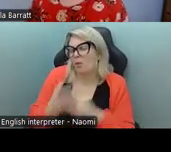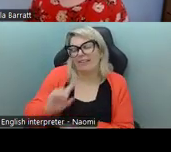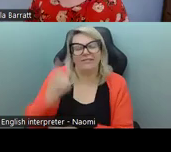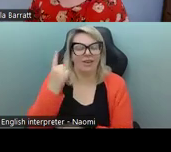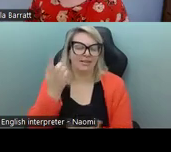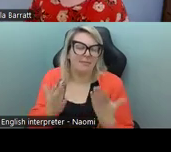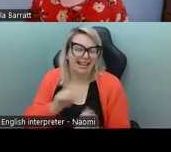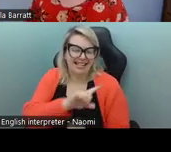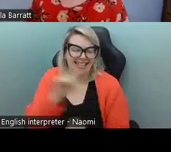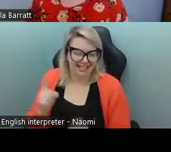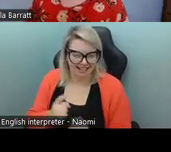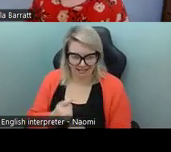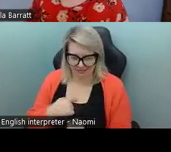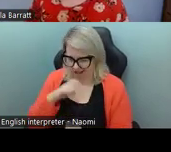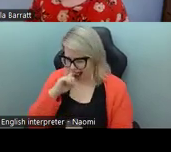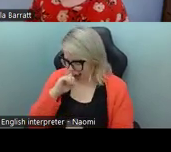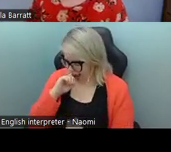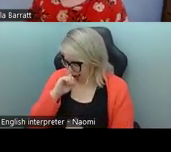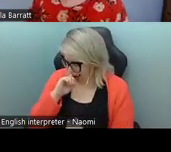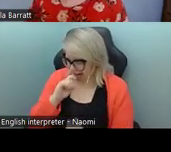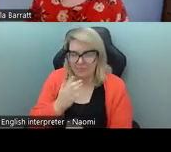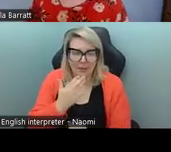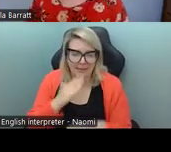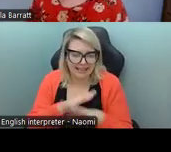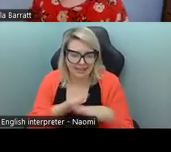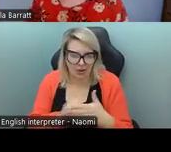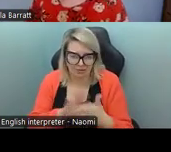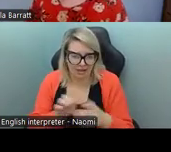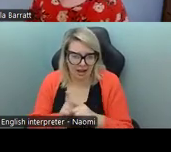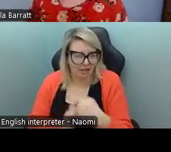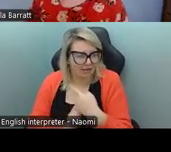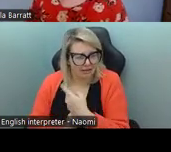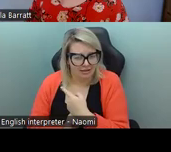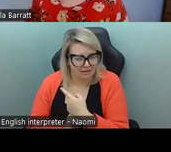I'm not talking about you making this kind of post. Please don't feel that this is something you're going to be doing.